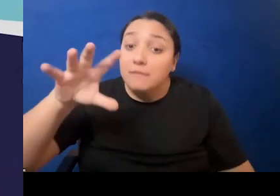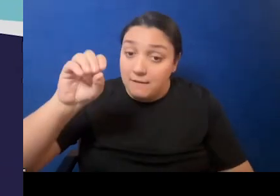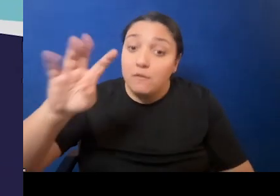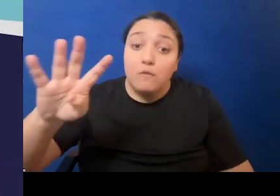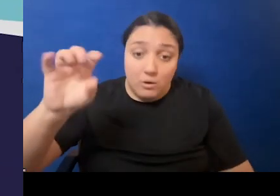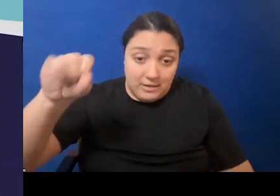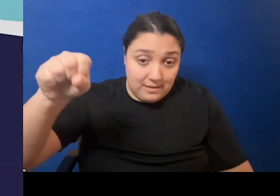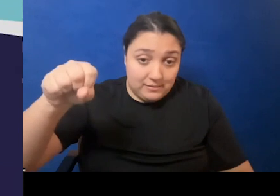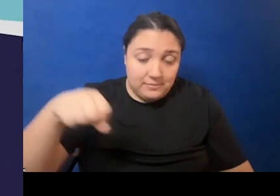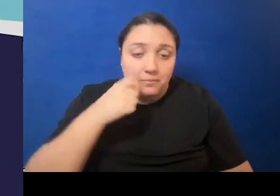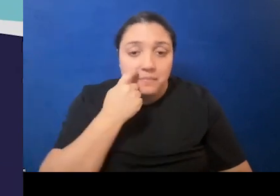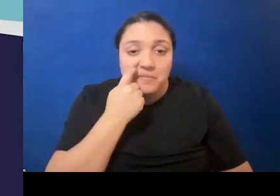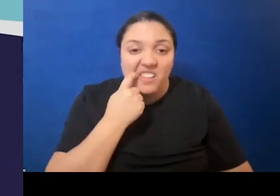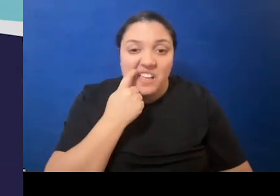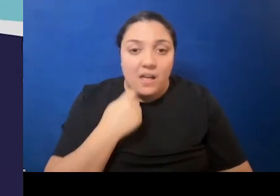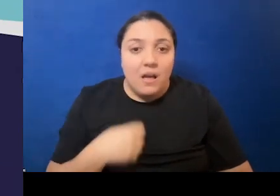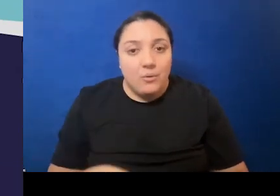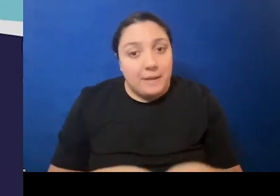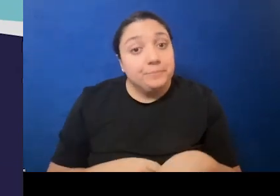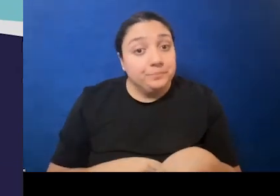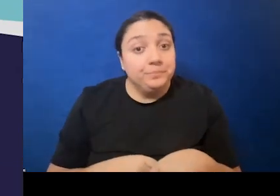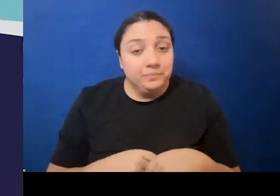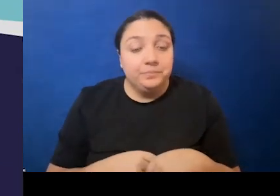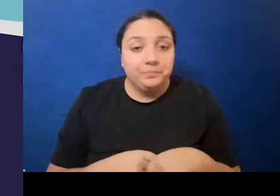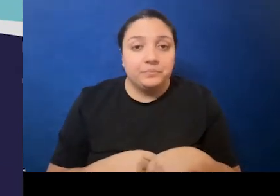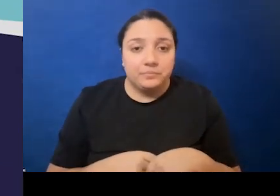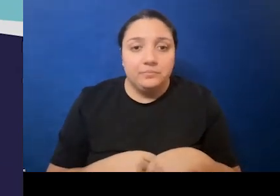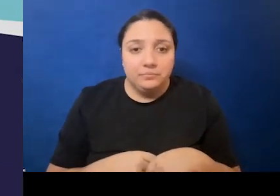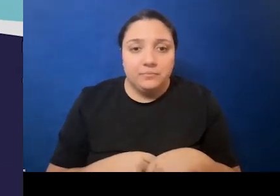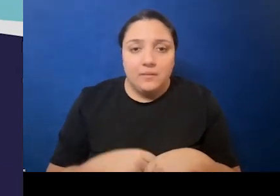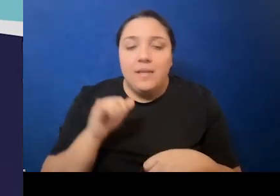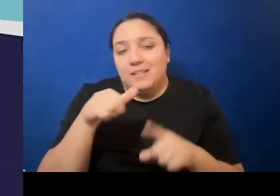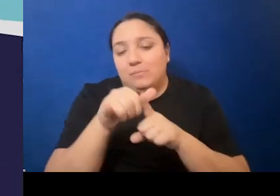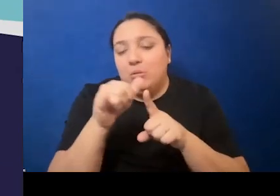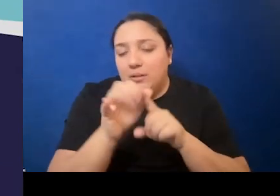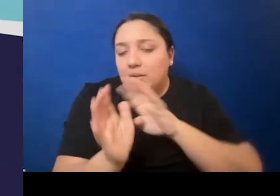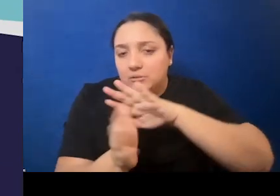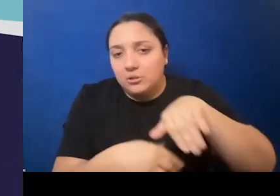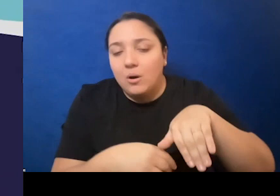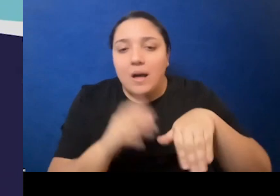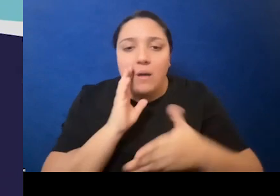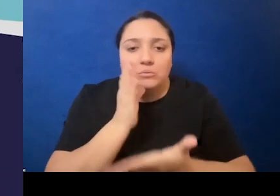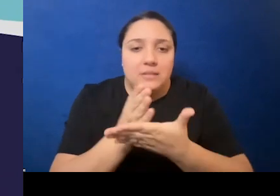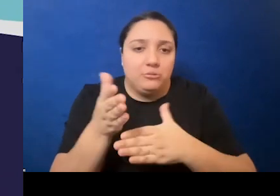SO I THINK THAT GETS TO BULLYING. I WILL STOP SHARING NOW. THANK YOU.